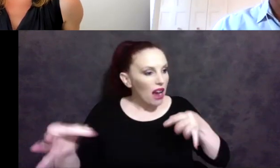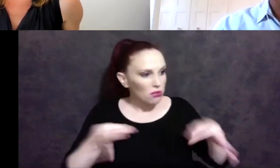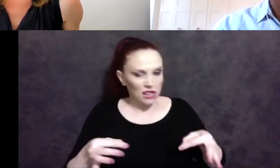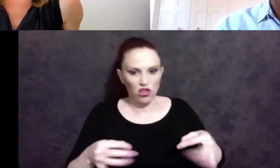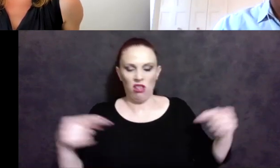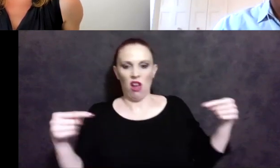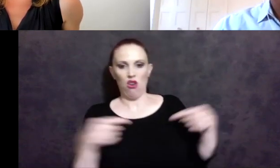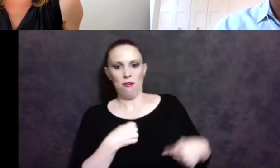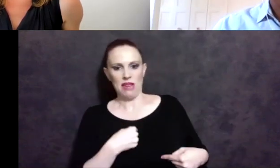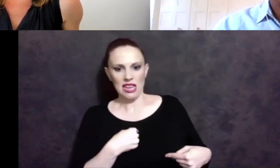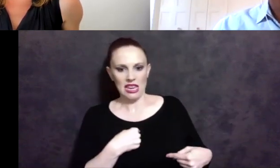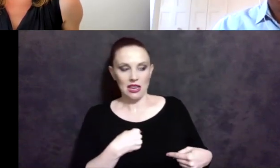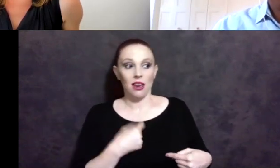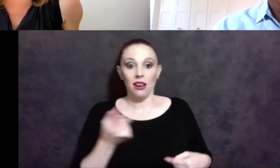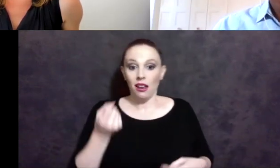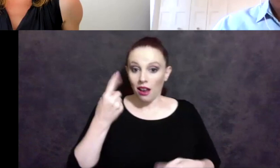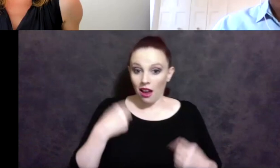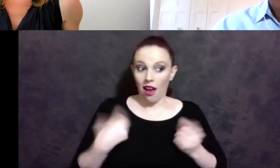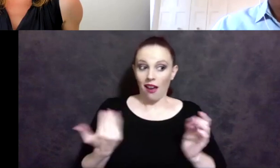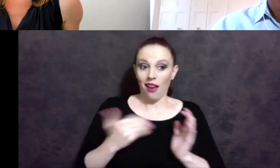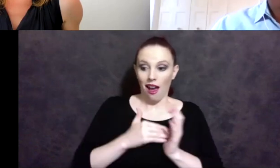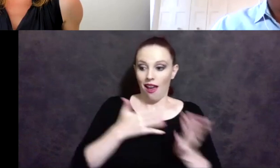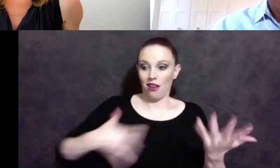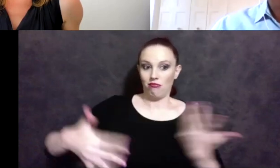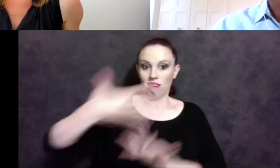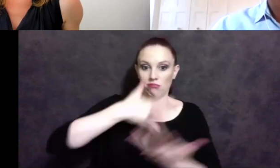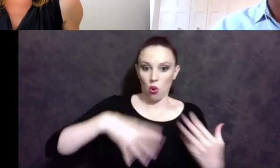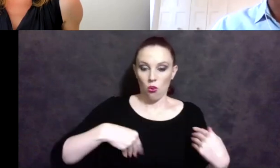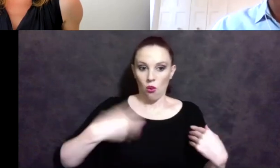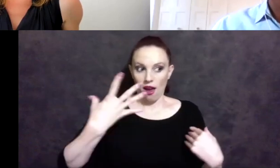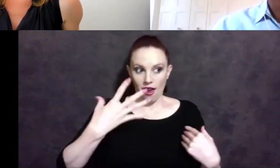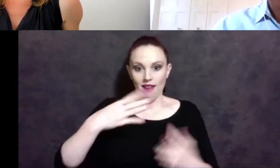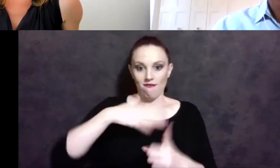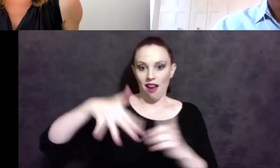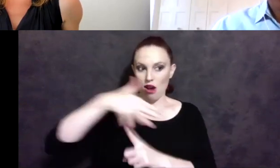in predominantly white environments became an environment that was unpredictable and